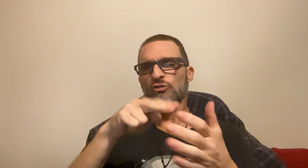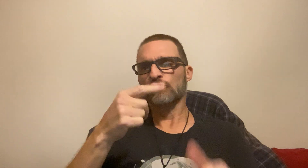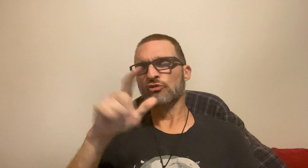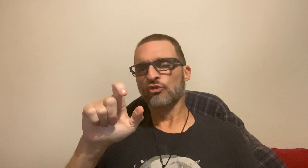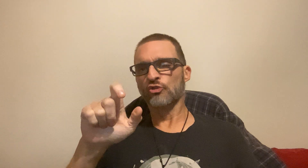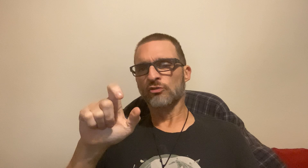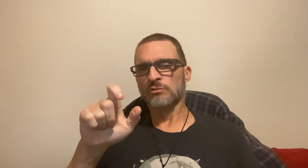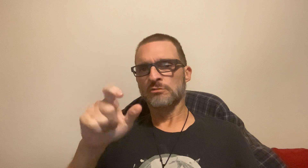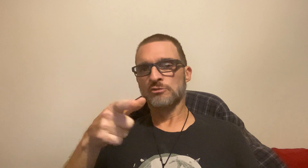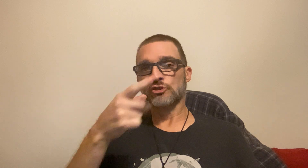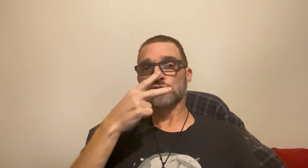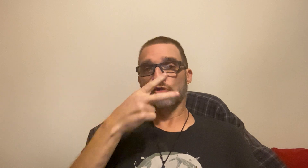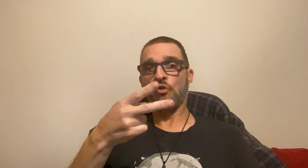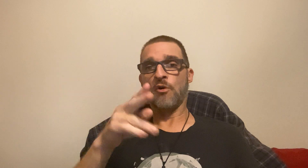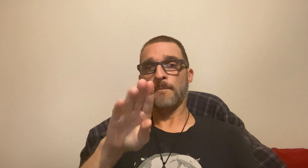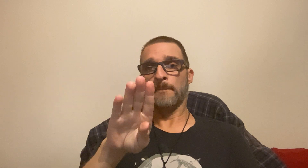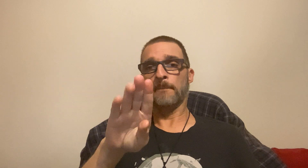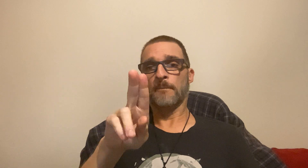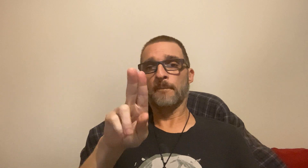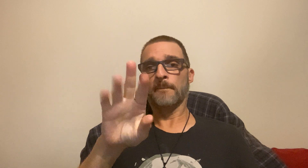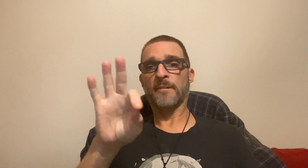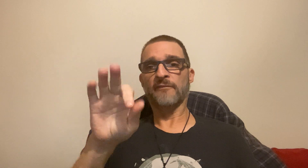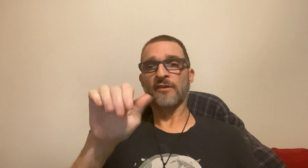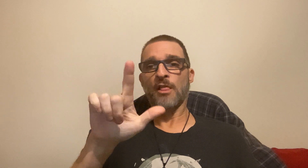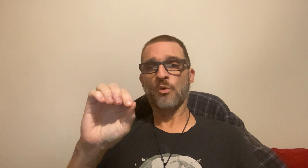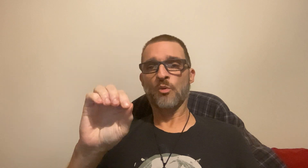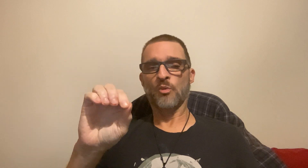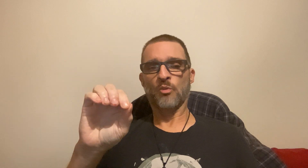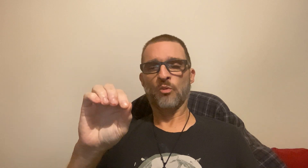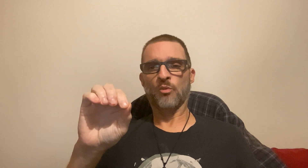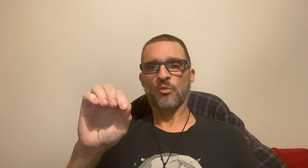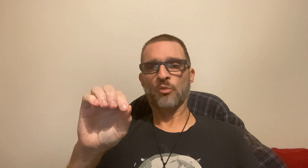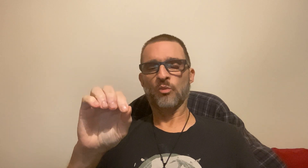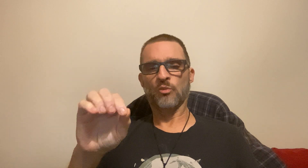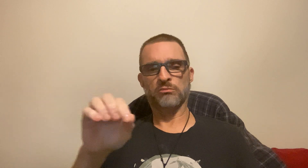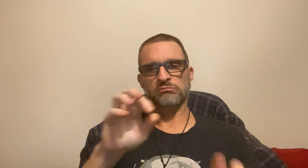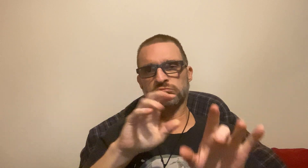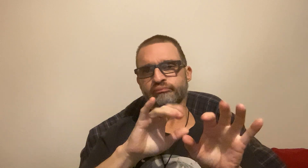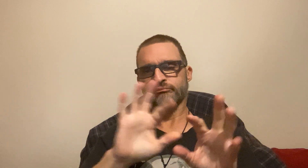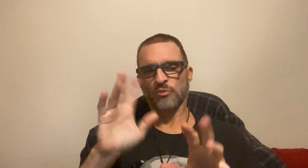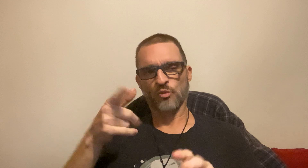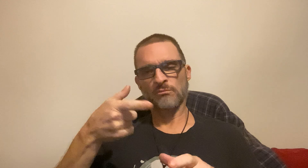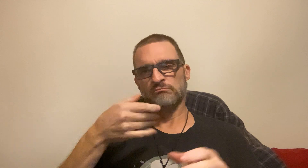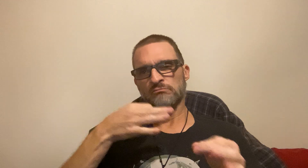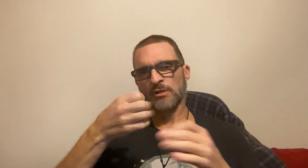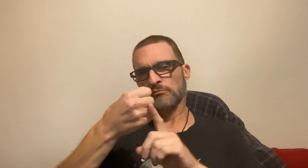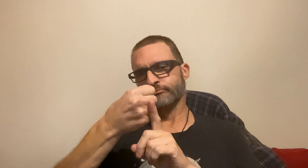Something like that, you can look it up on Google. Google for Buffalo - it will explain in details .